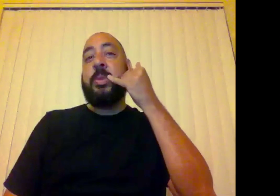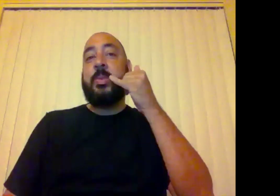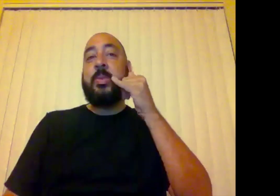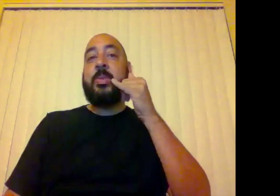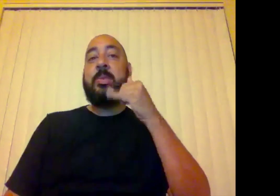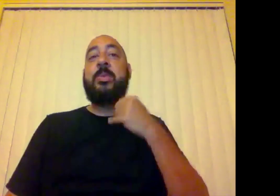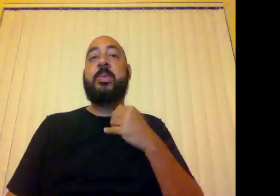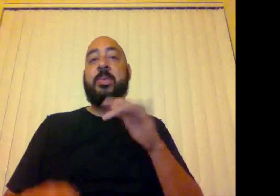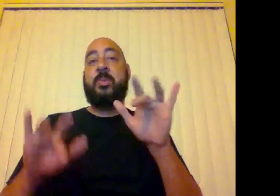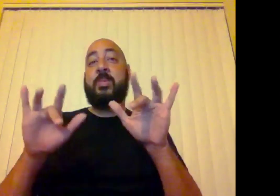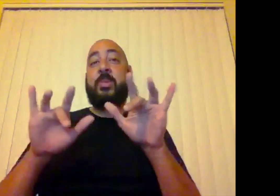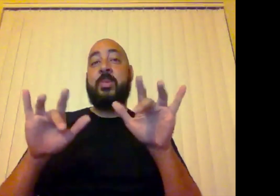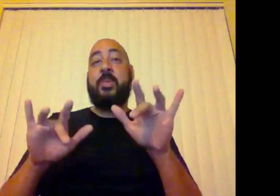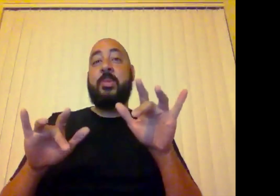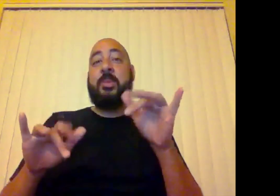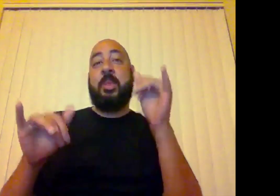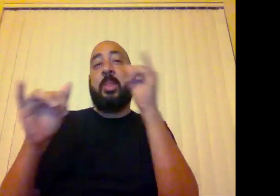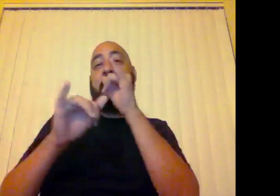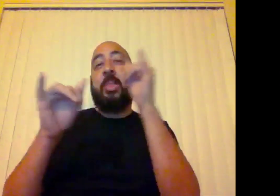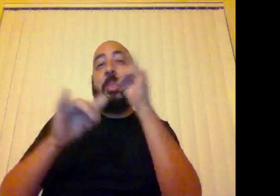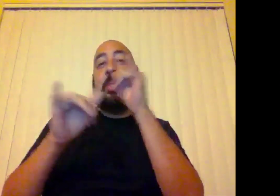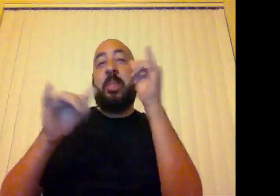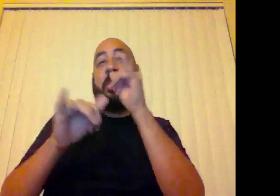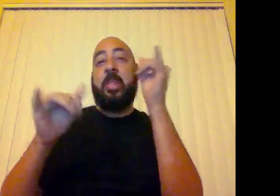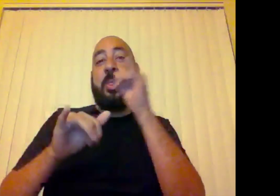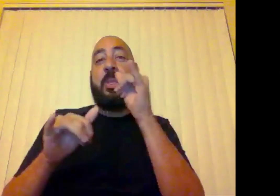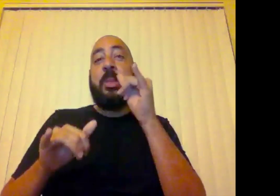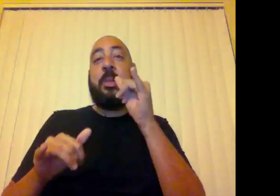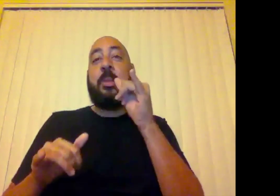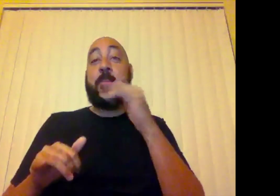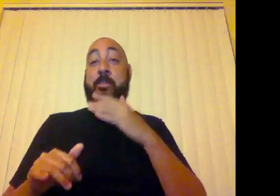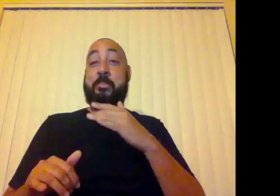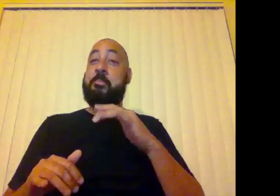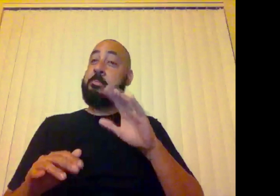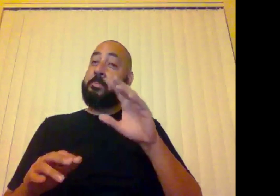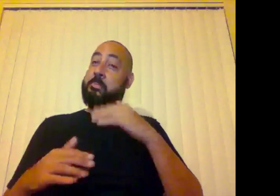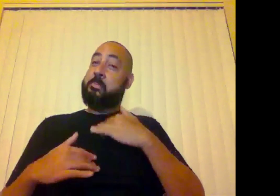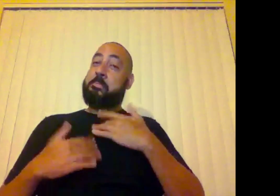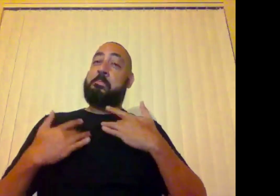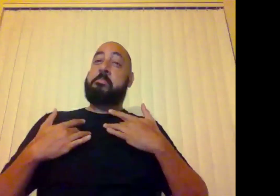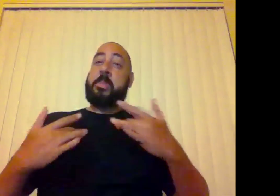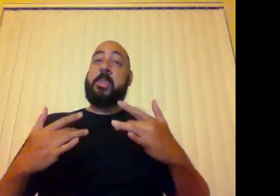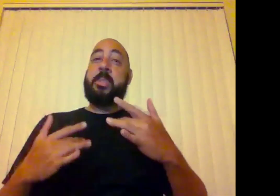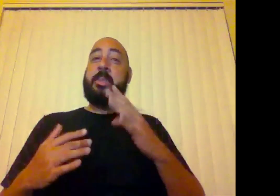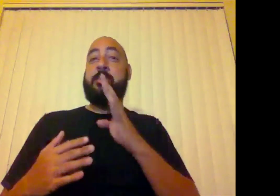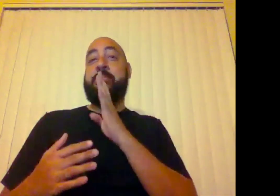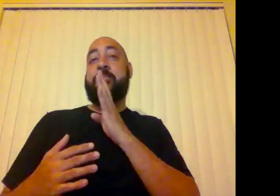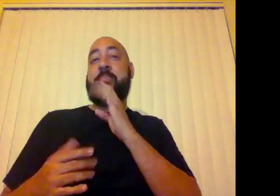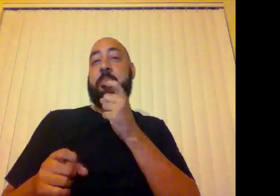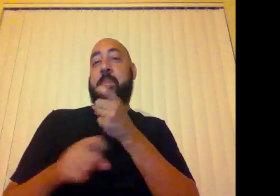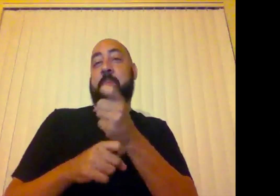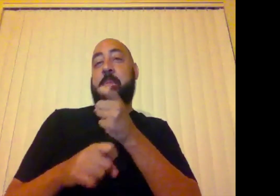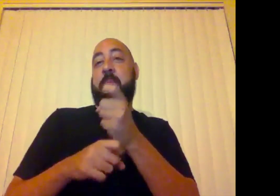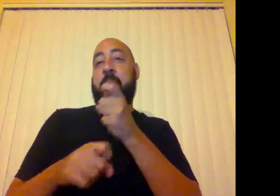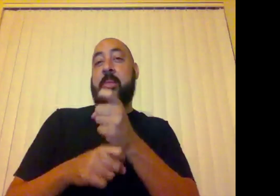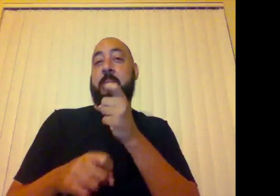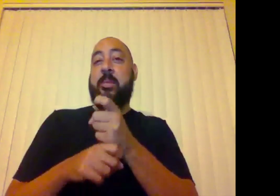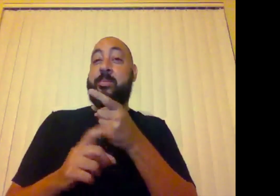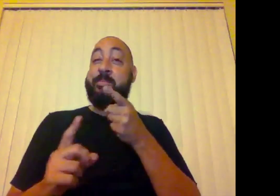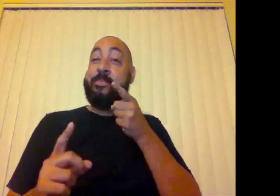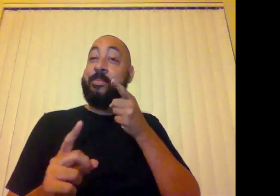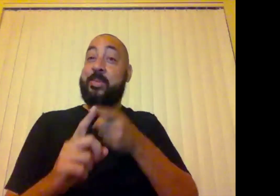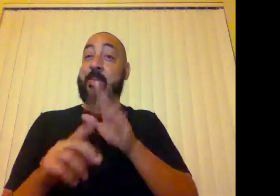because I’m silly and that’s my goofy way of speaking.